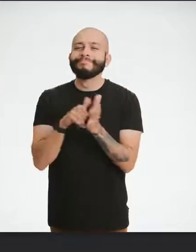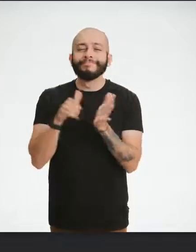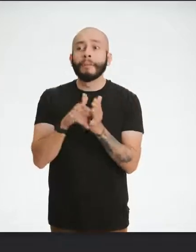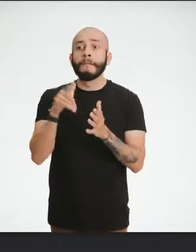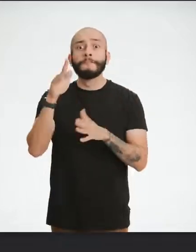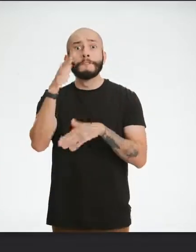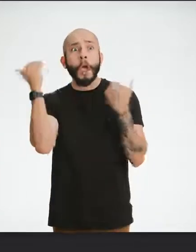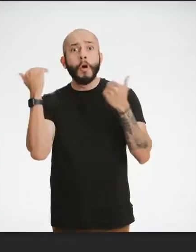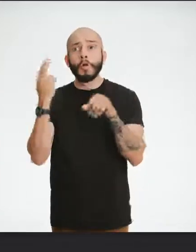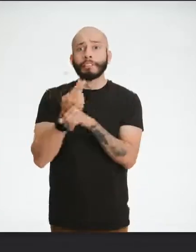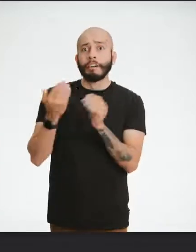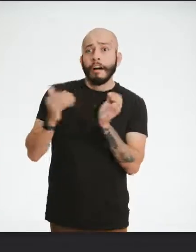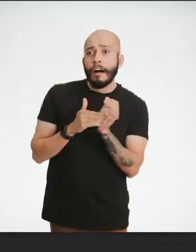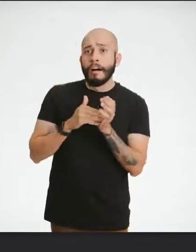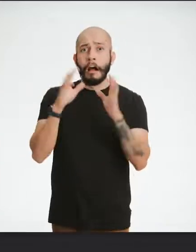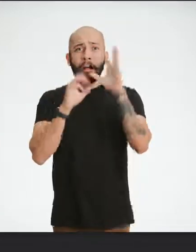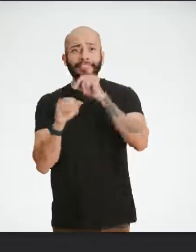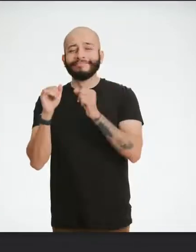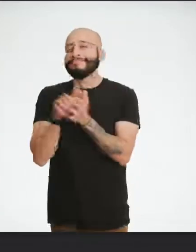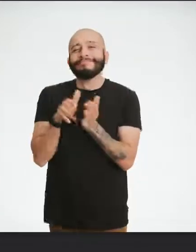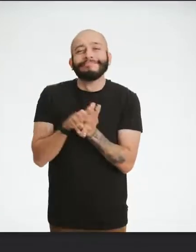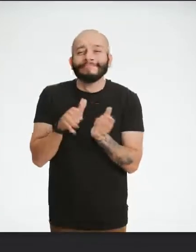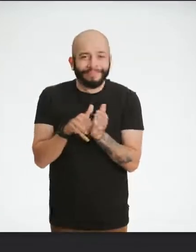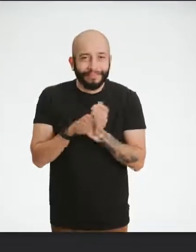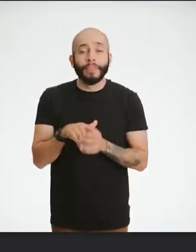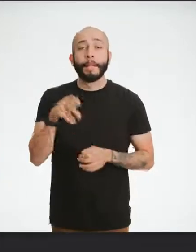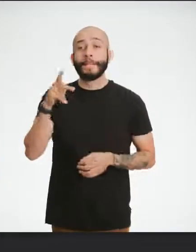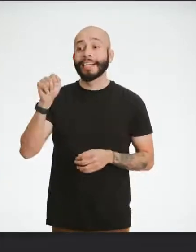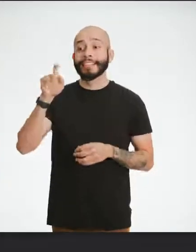It can't be forgotten, reused, or guessed.